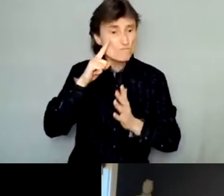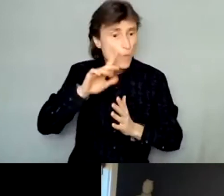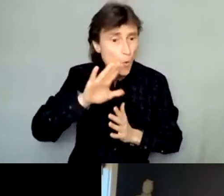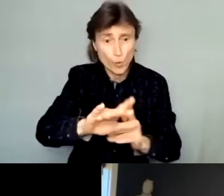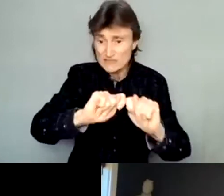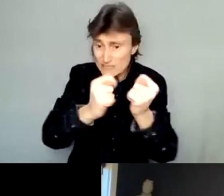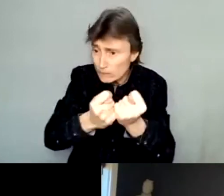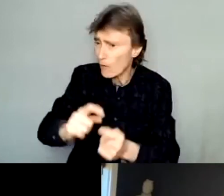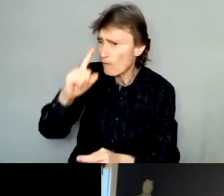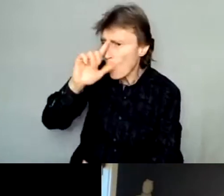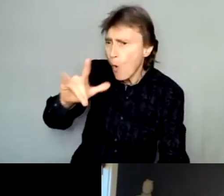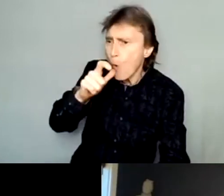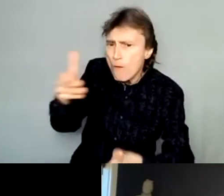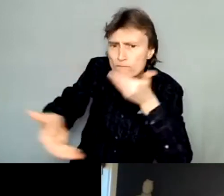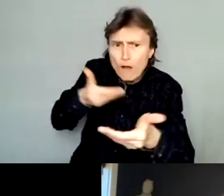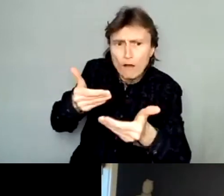you serve most significantly.